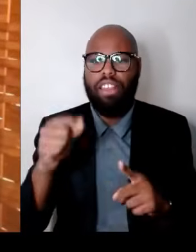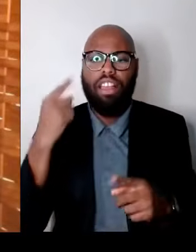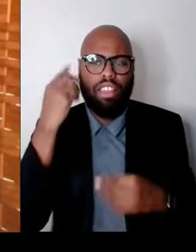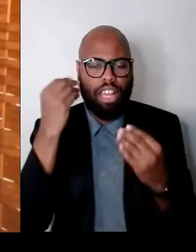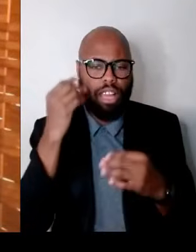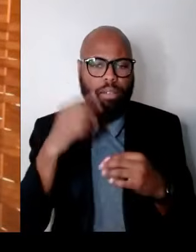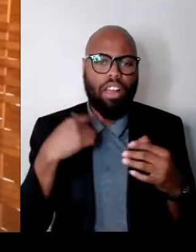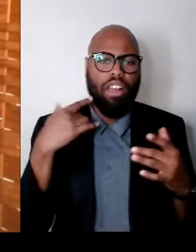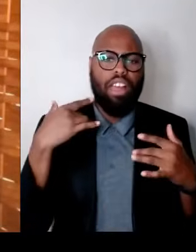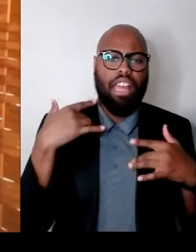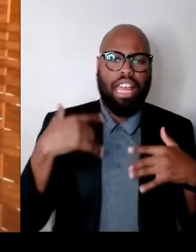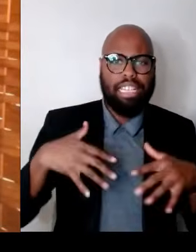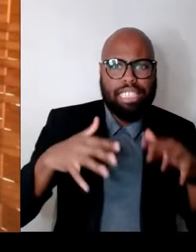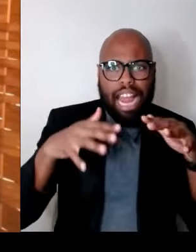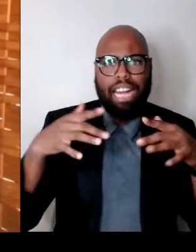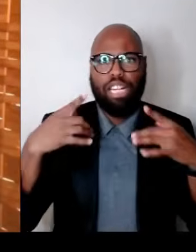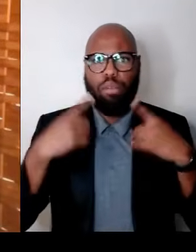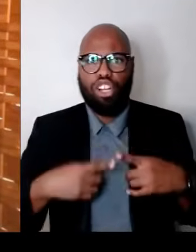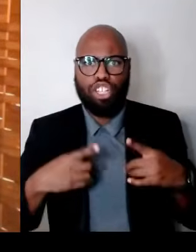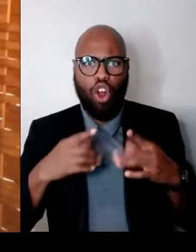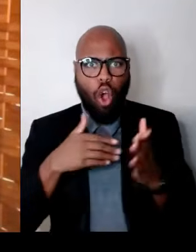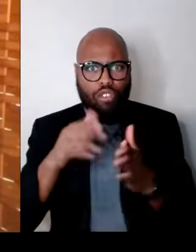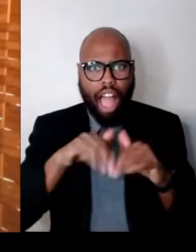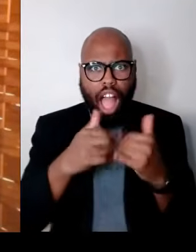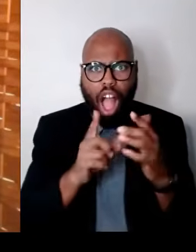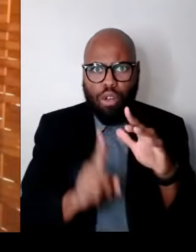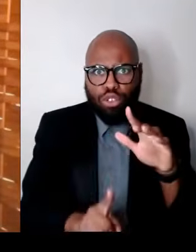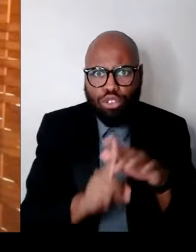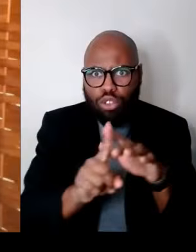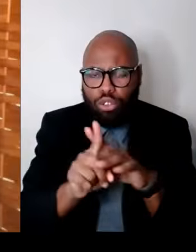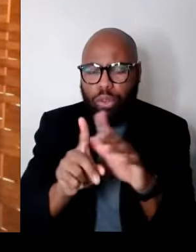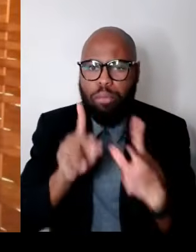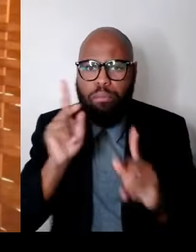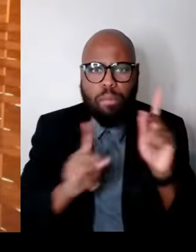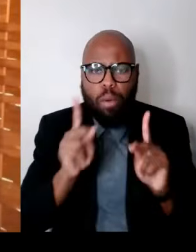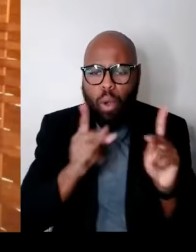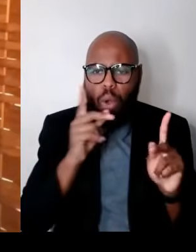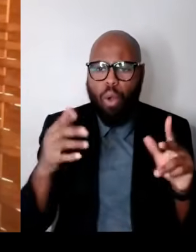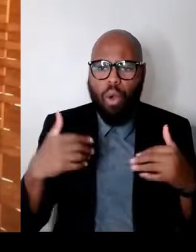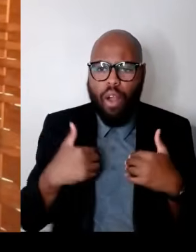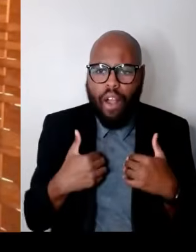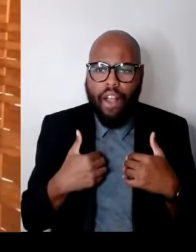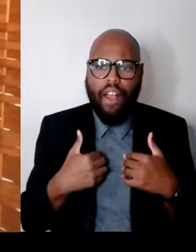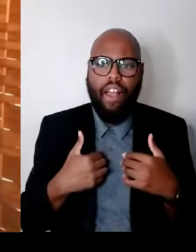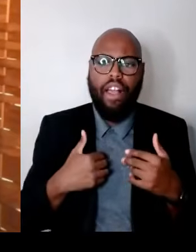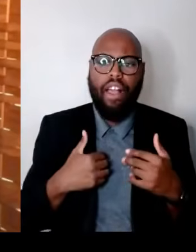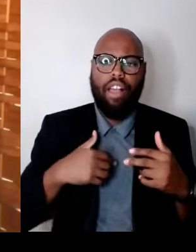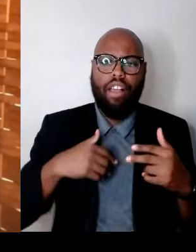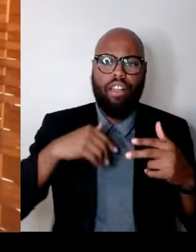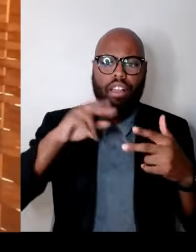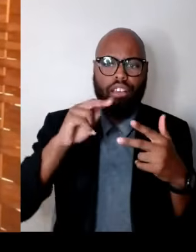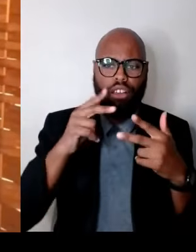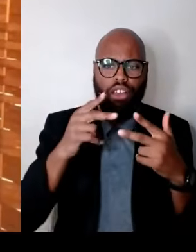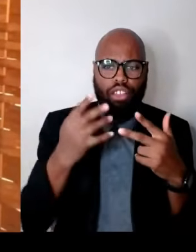and how that shows up across folks who hold intersecting identities that are often oppressed systemically, right?